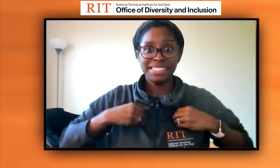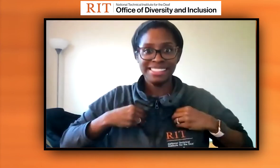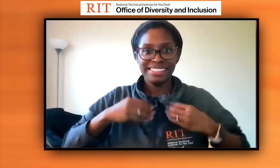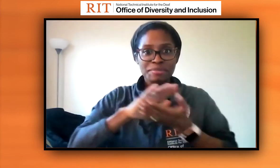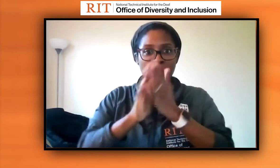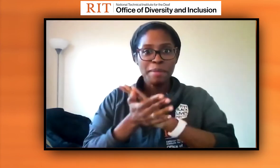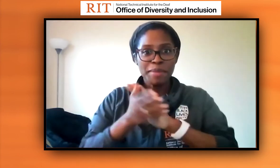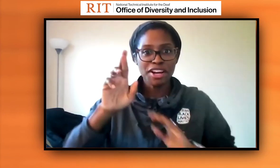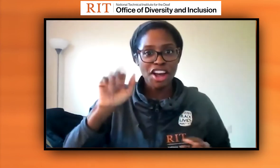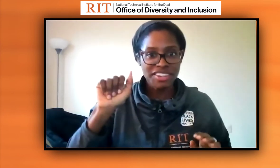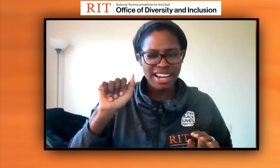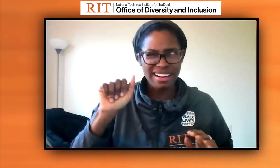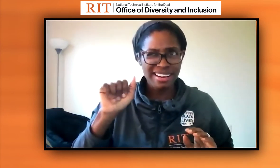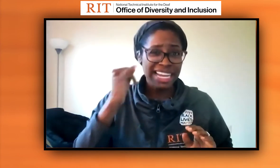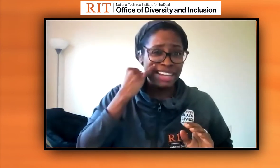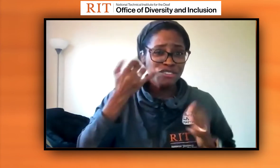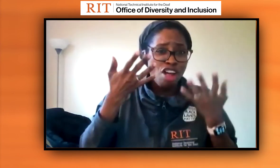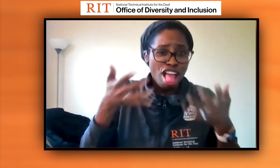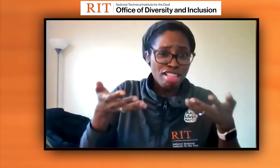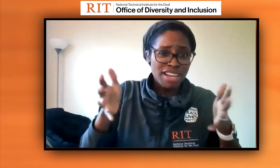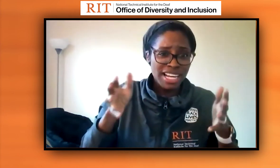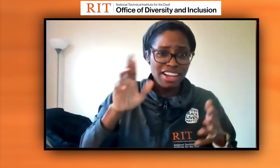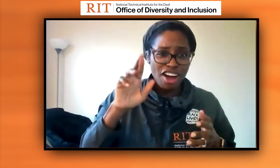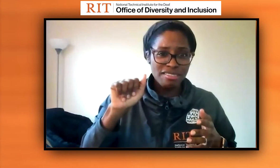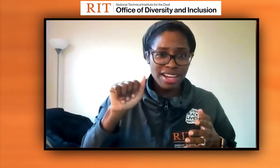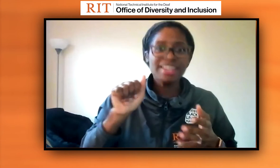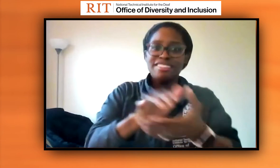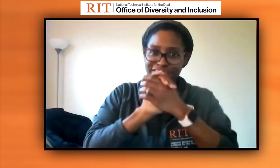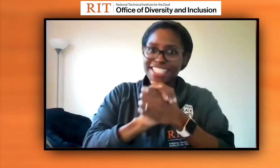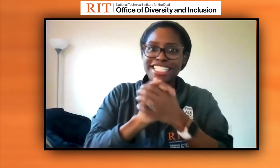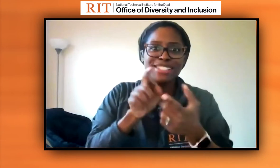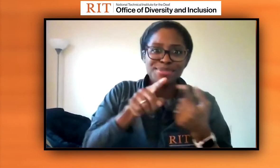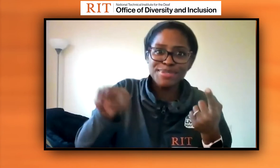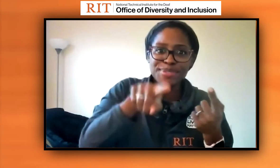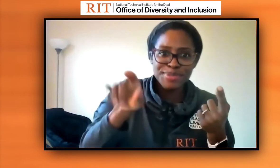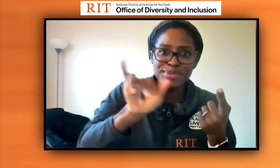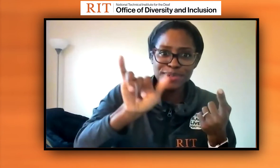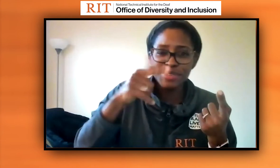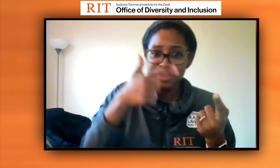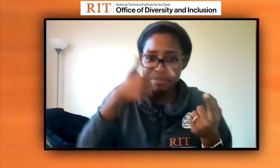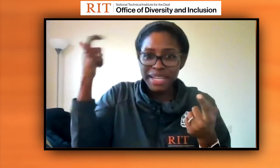and being accepted as an RA at RIT. If you've already been an RA and you're a returner,